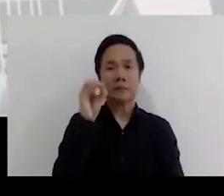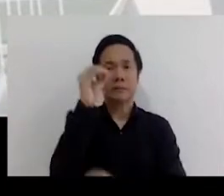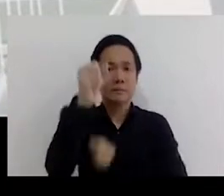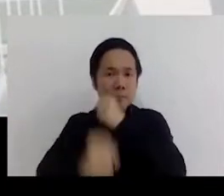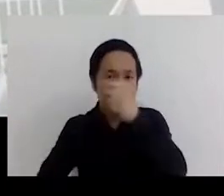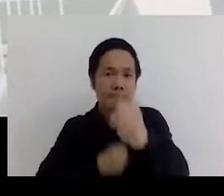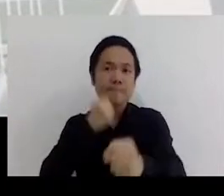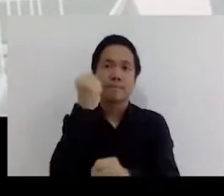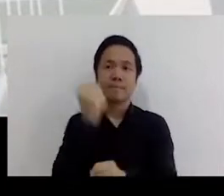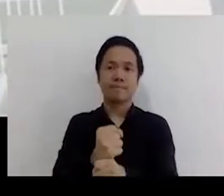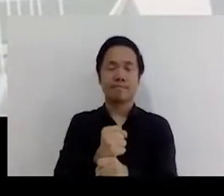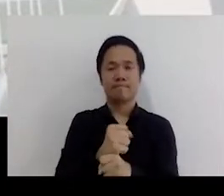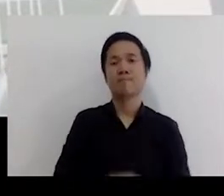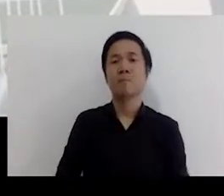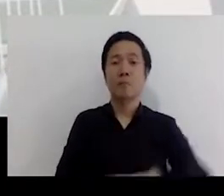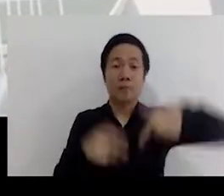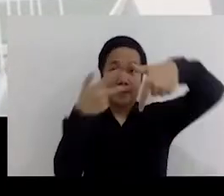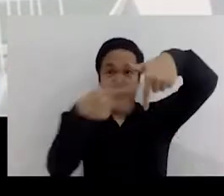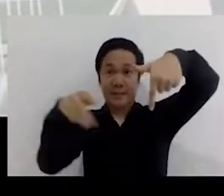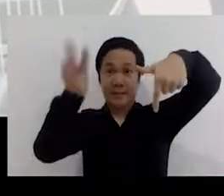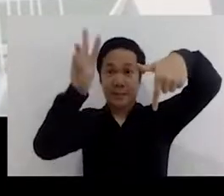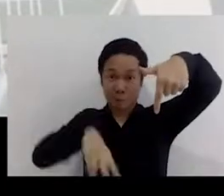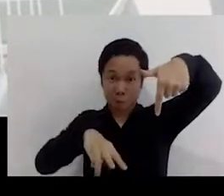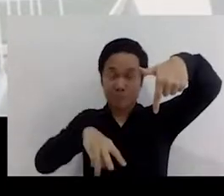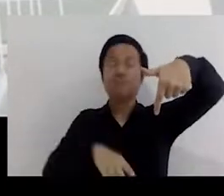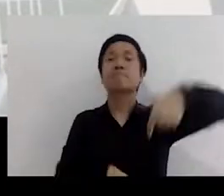The Incheon Strategy to Make the Right Real for Persons with Disabilities in Asia and the Pacific,